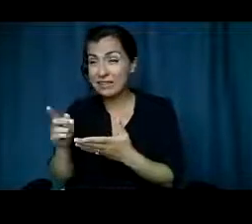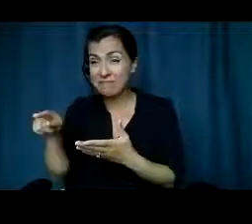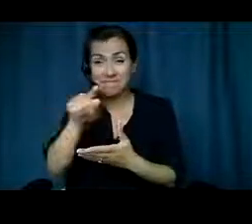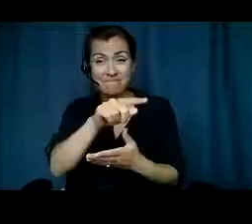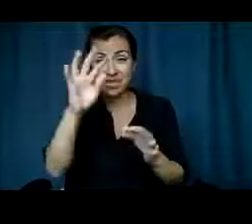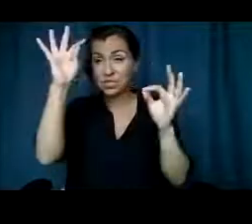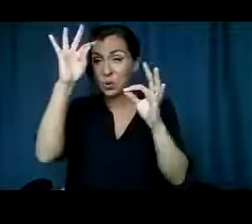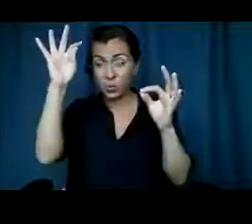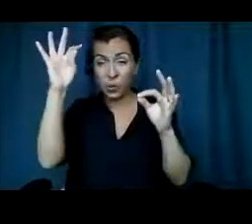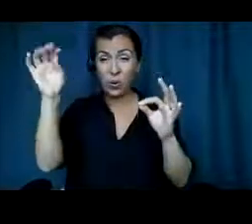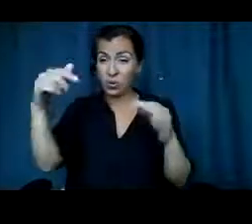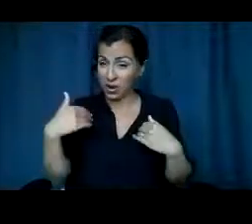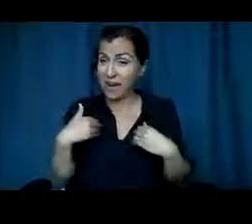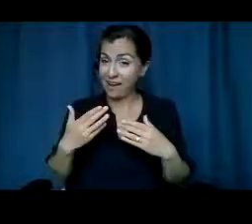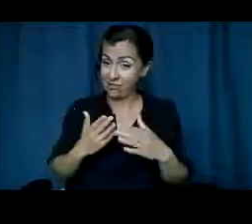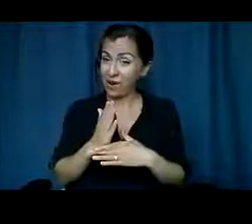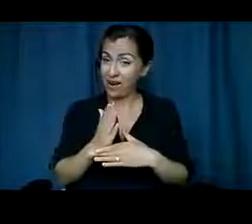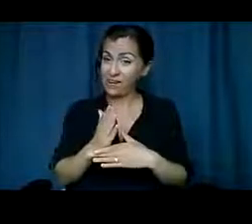so their ballots will get to them when it comes